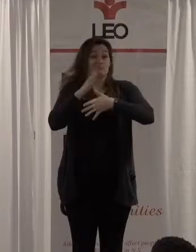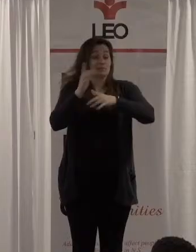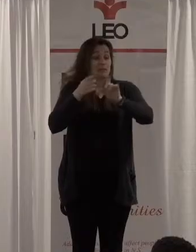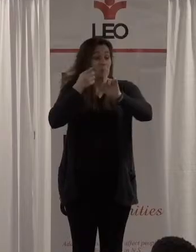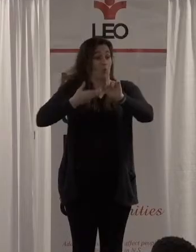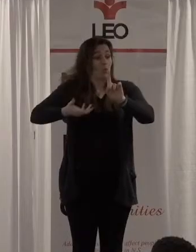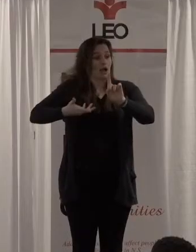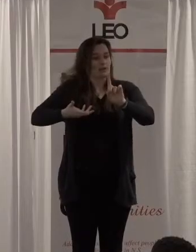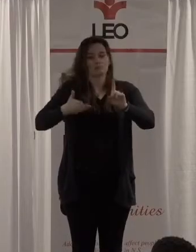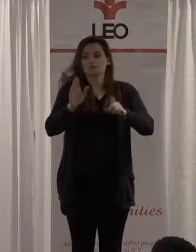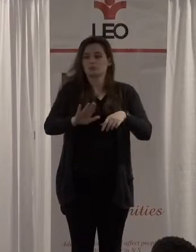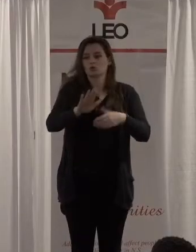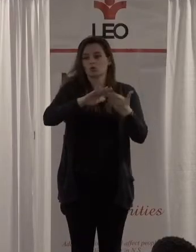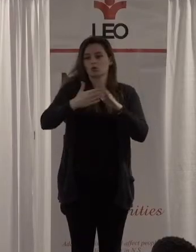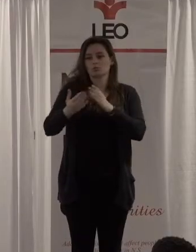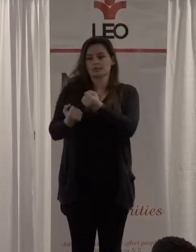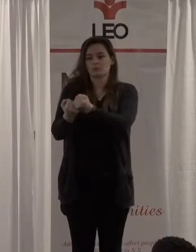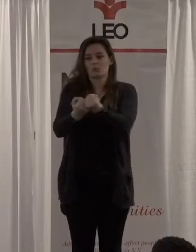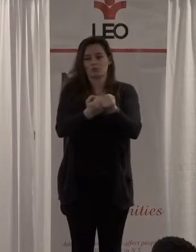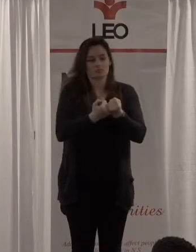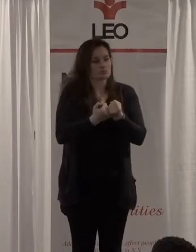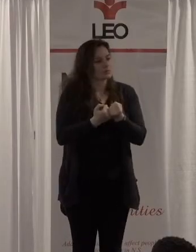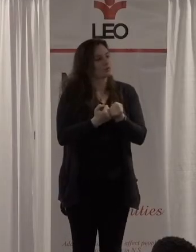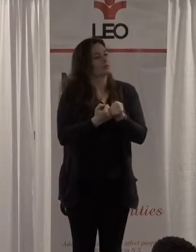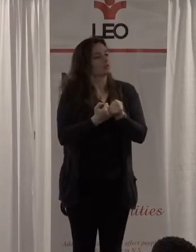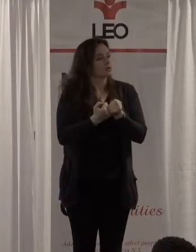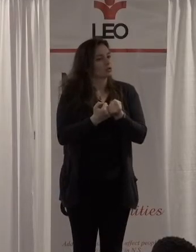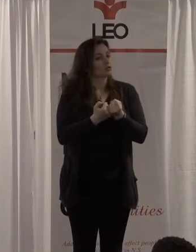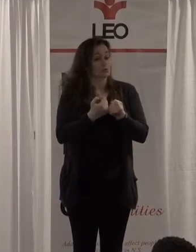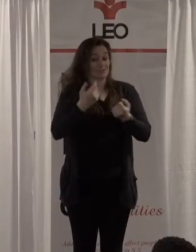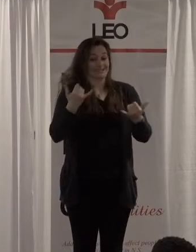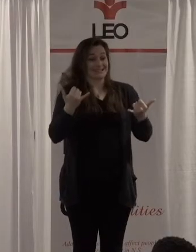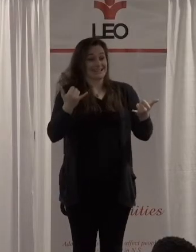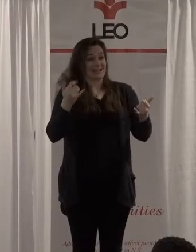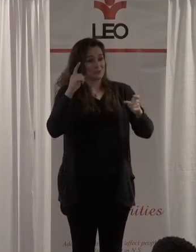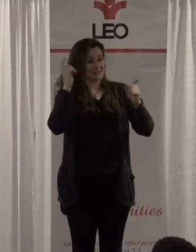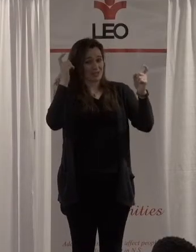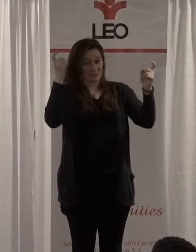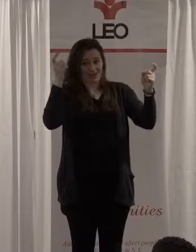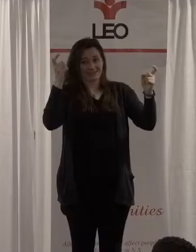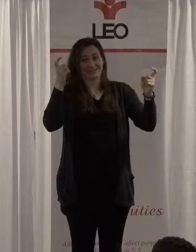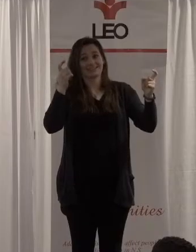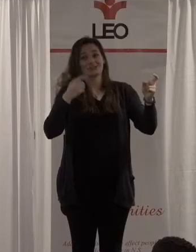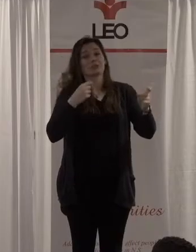SO TODAY WE CELEBRATE YOUR SCHOLARSHIPS AND I LOOK FORWARD TO BEING INVITED HERE ONCE AGAIN